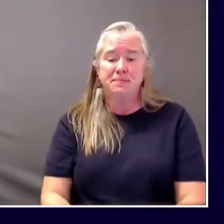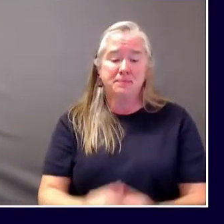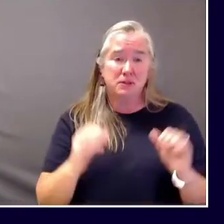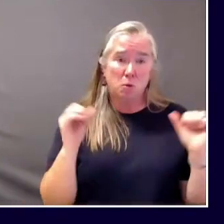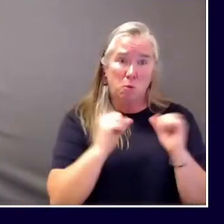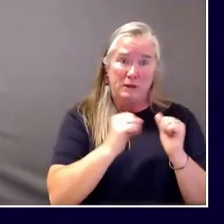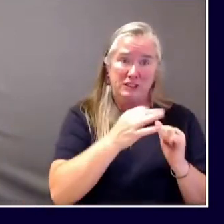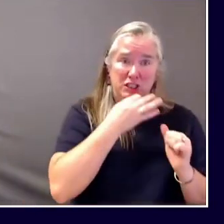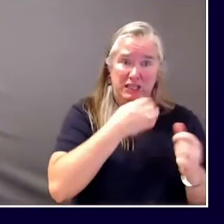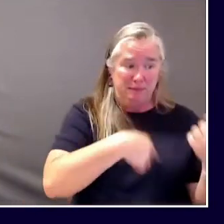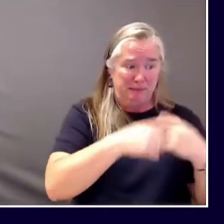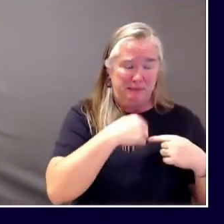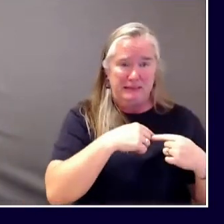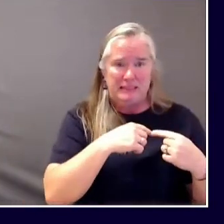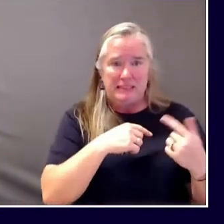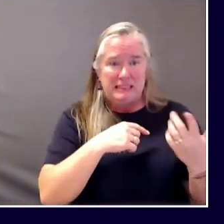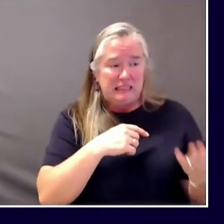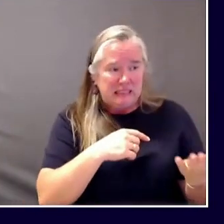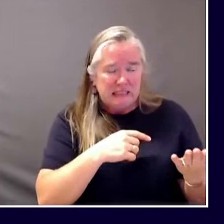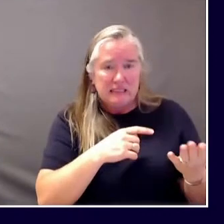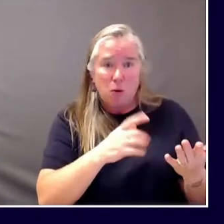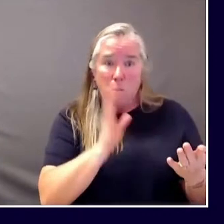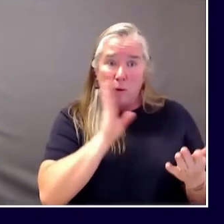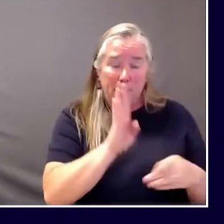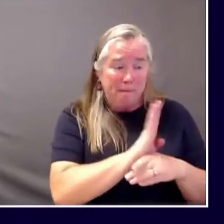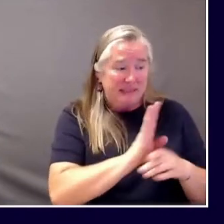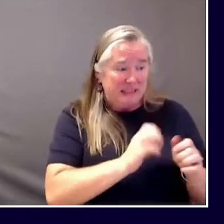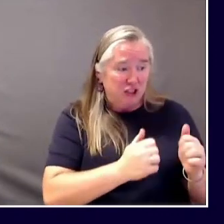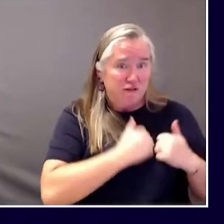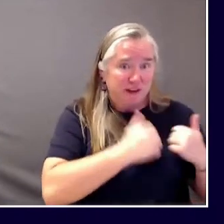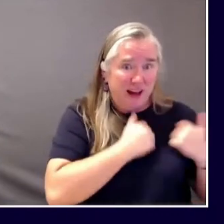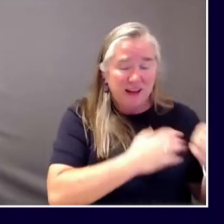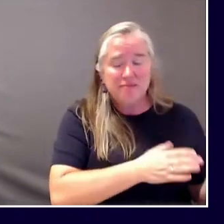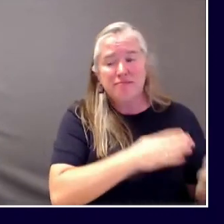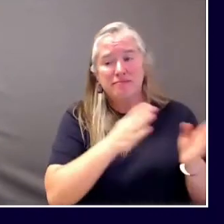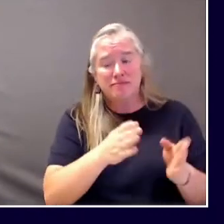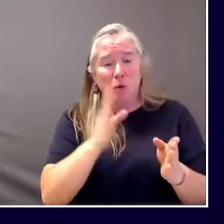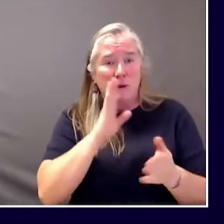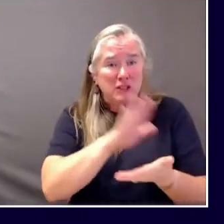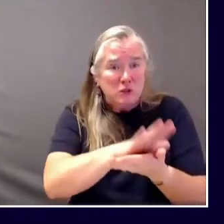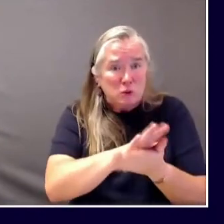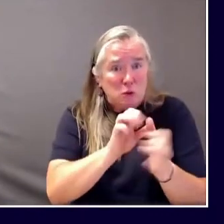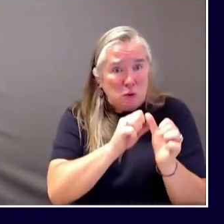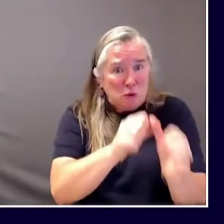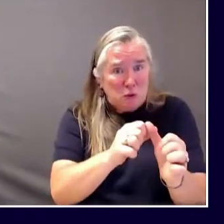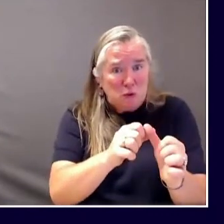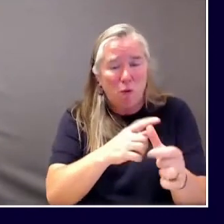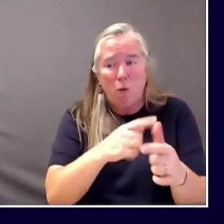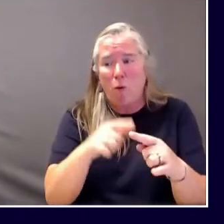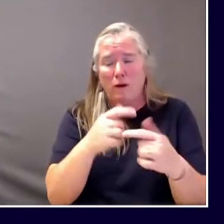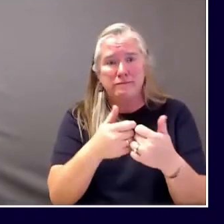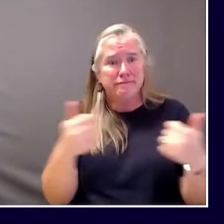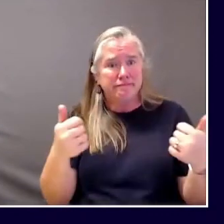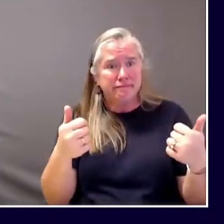your children will learn at their best without adequate